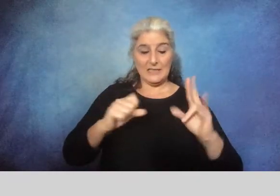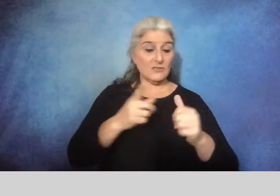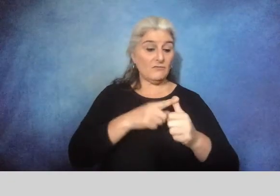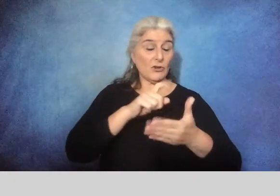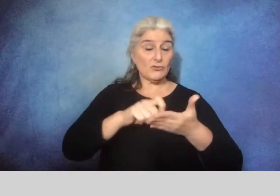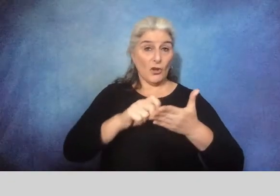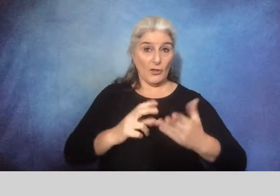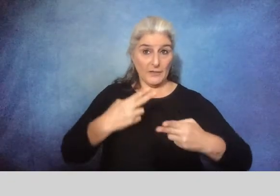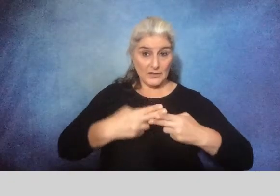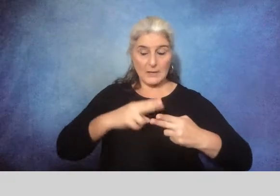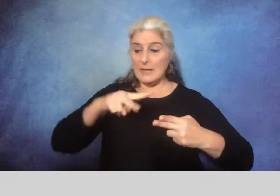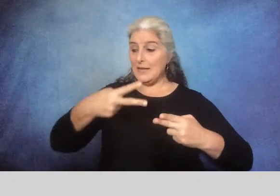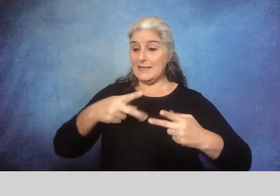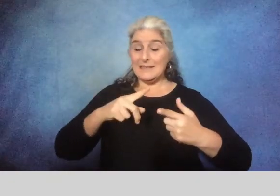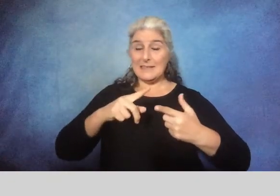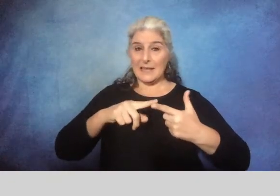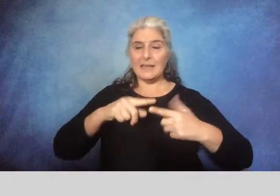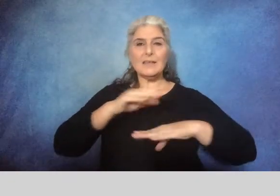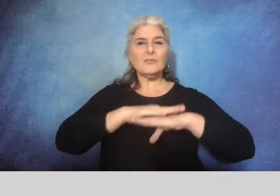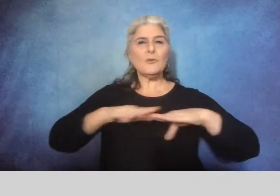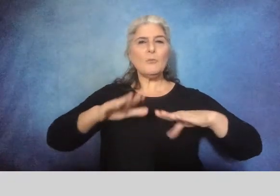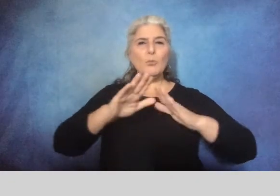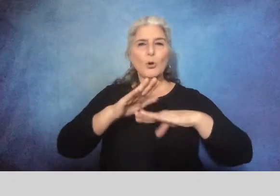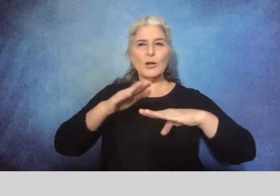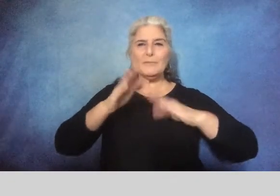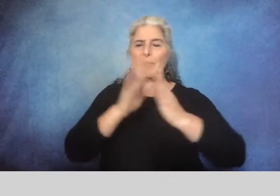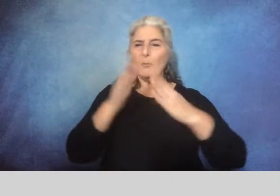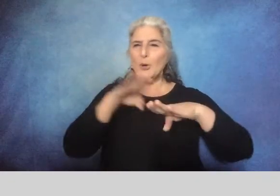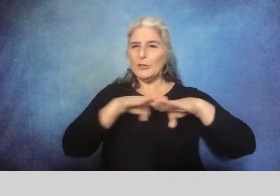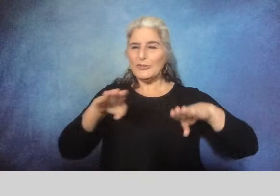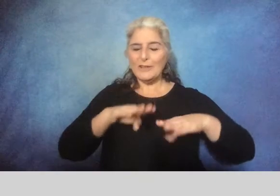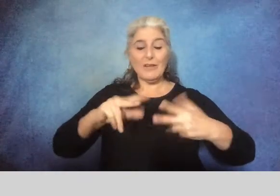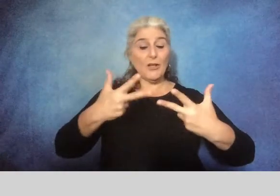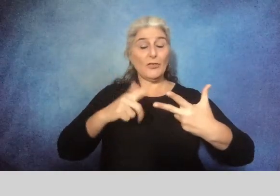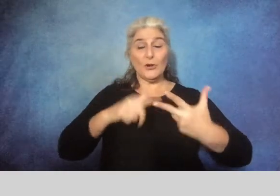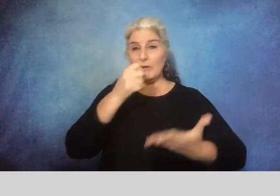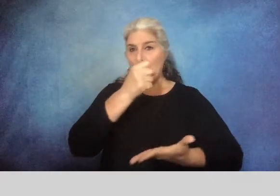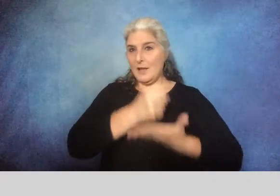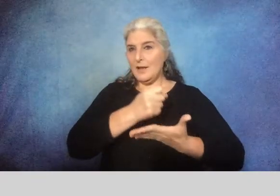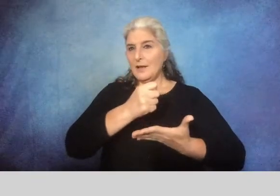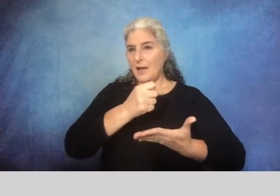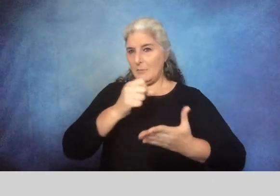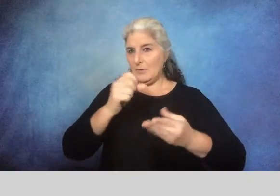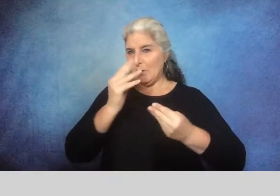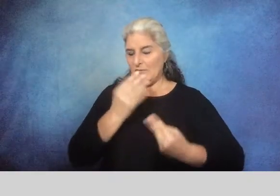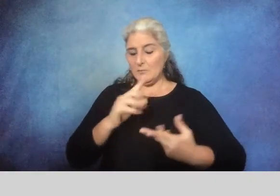And second key is a bookshelves details. Third key is copyright information. Forth is details is download count.